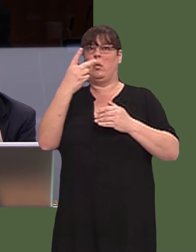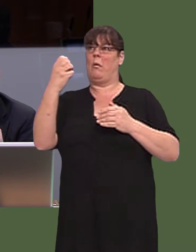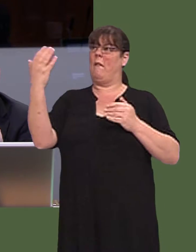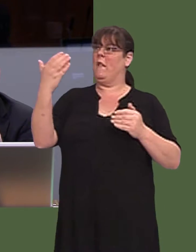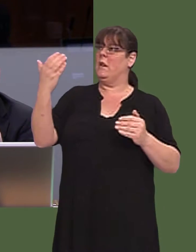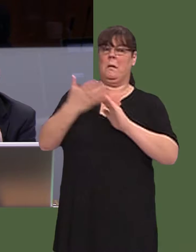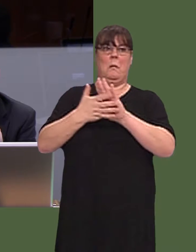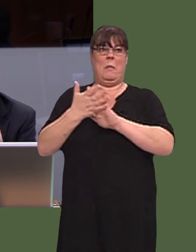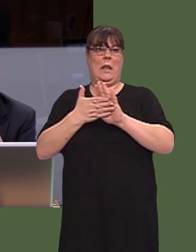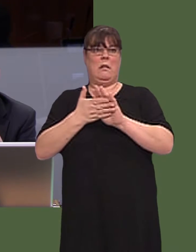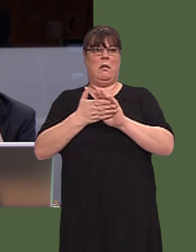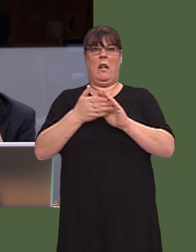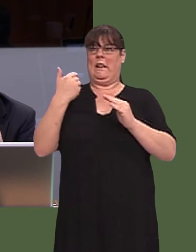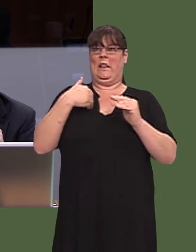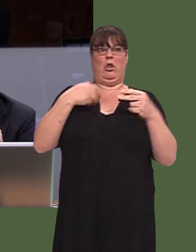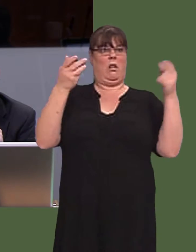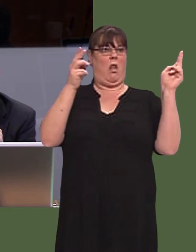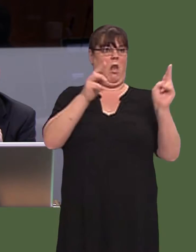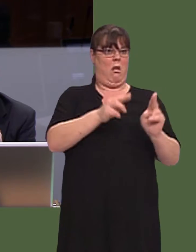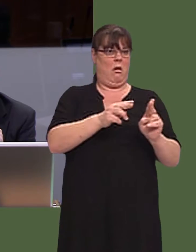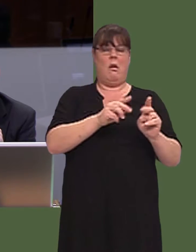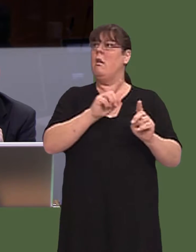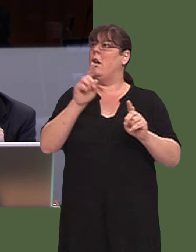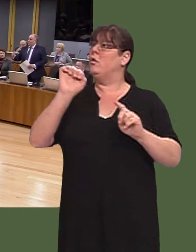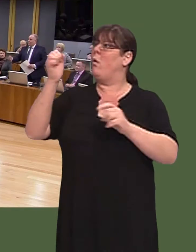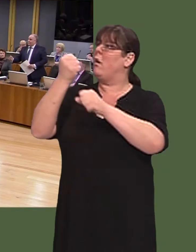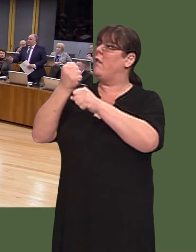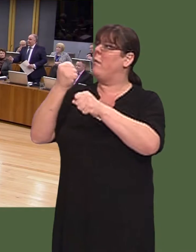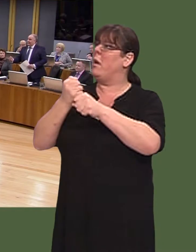So, not only are we getting fewer teachers in the classroom, but your Government is making